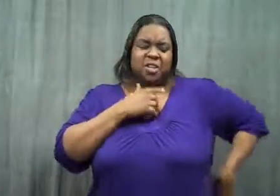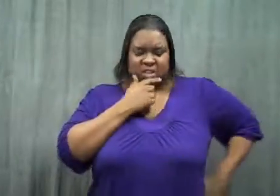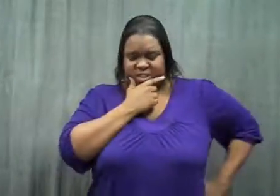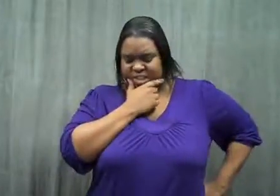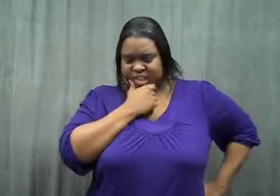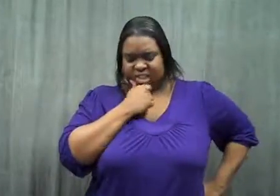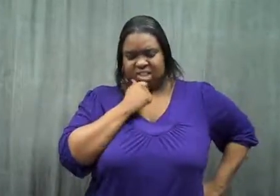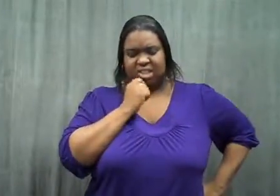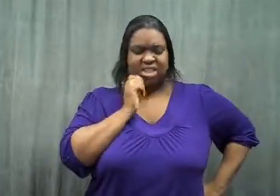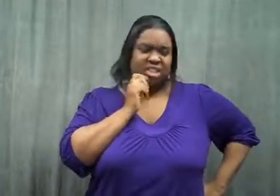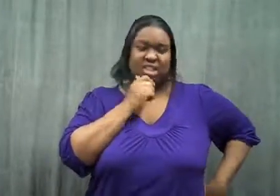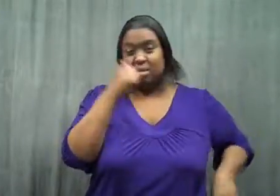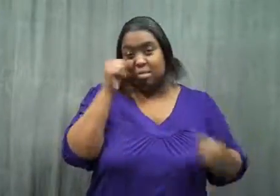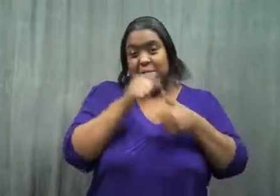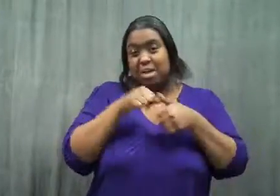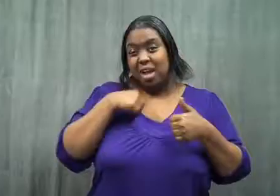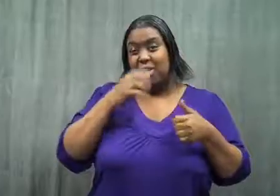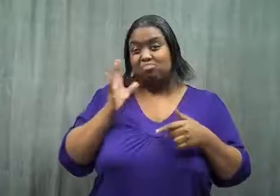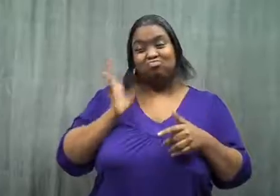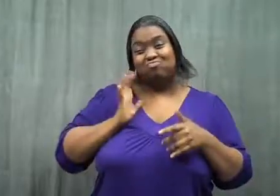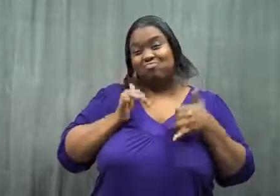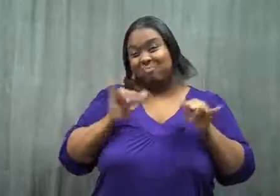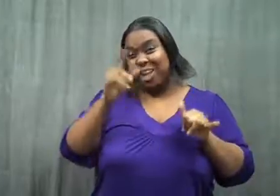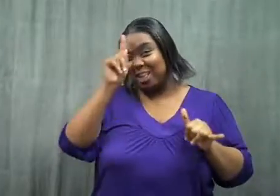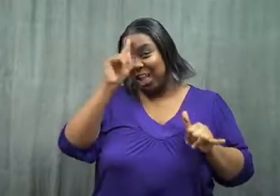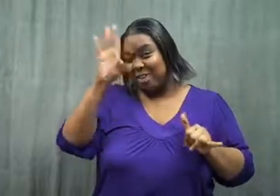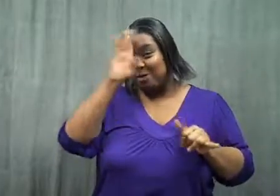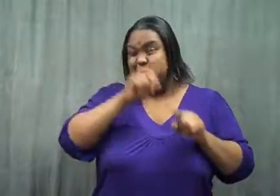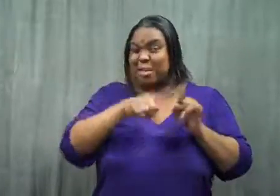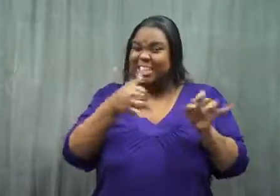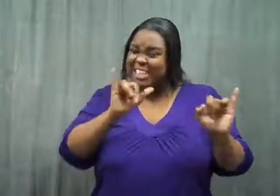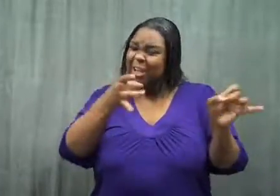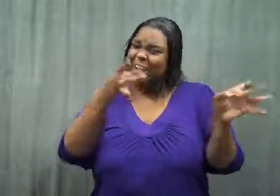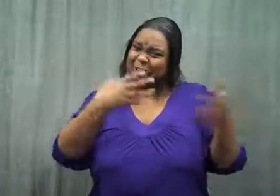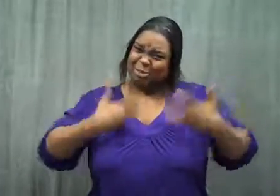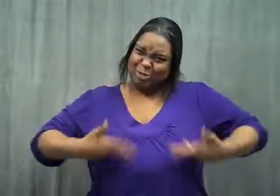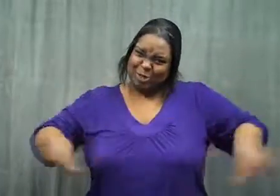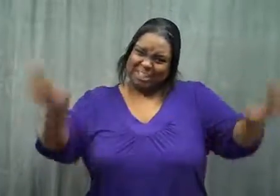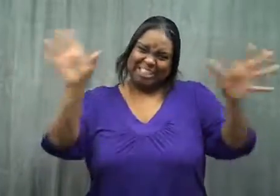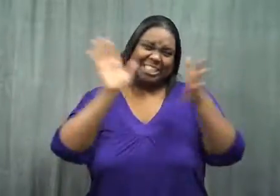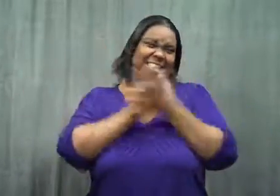Remember, I was still a tomboy, and hated dresses.